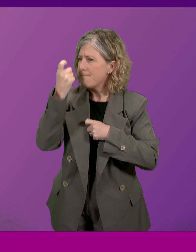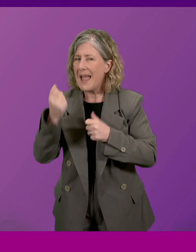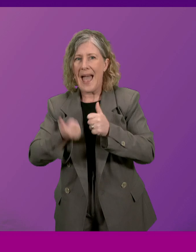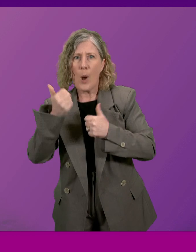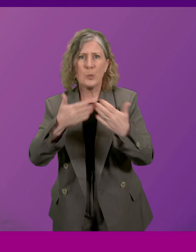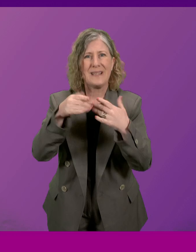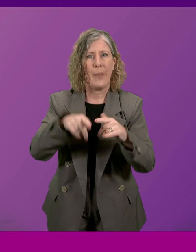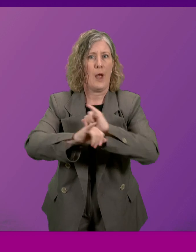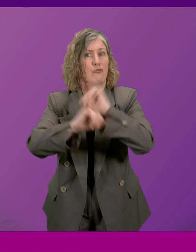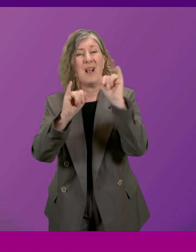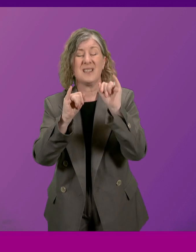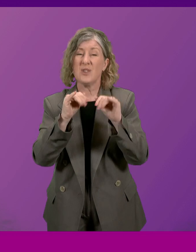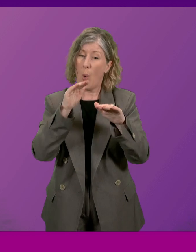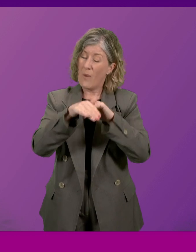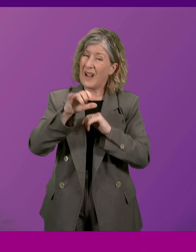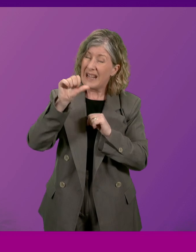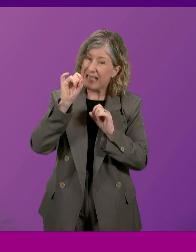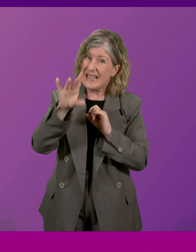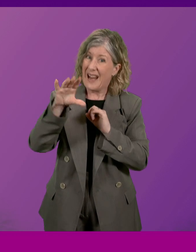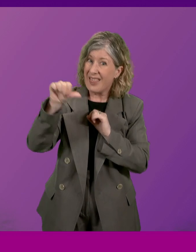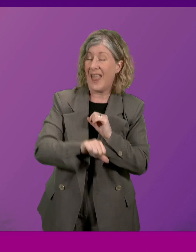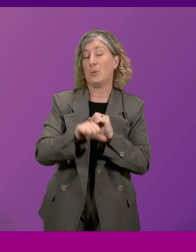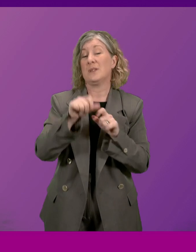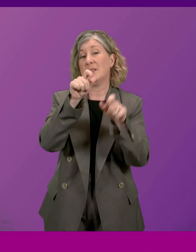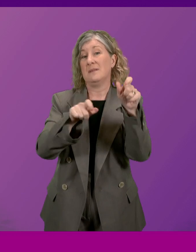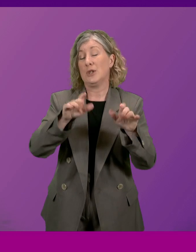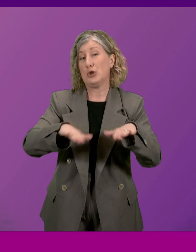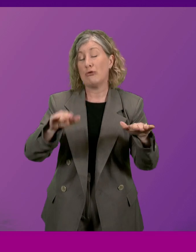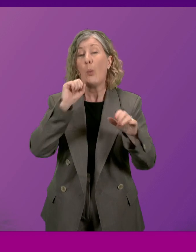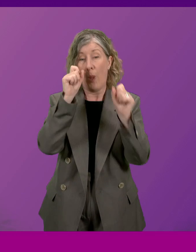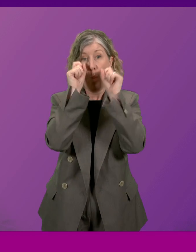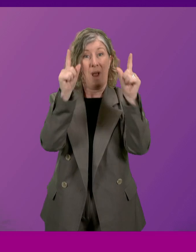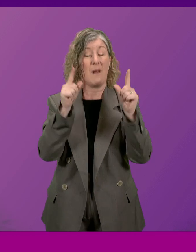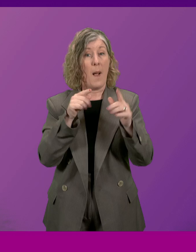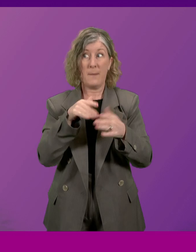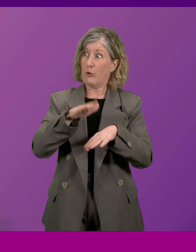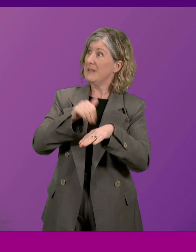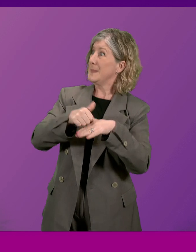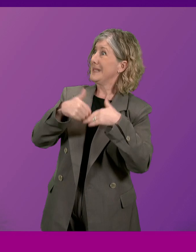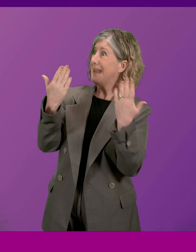will wake up facing the trauma of homelessness this Christmas—the highest number on record”.